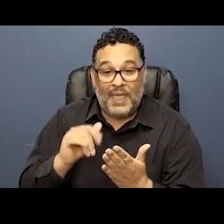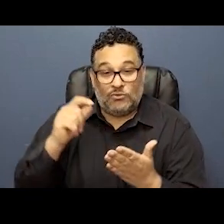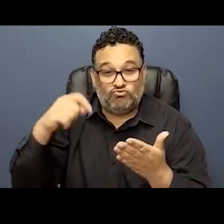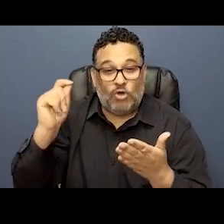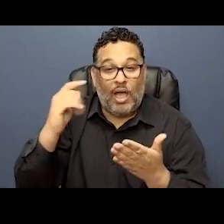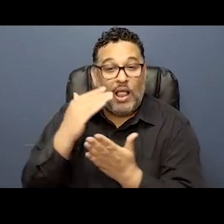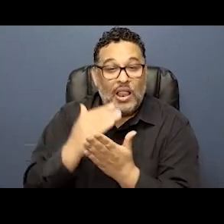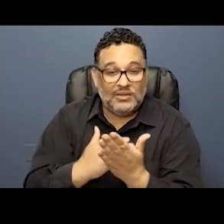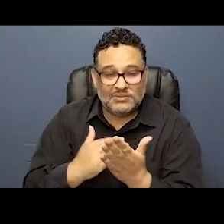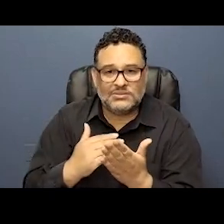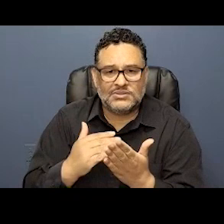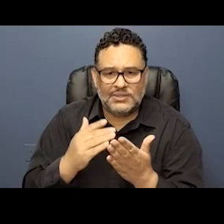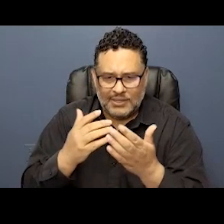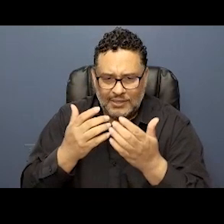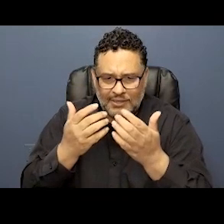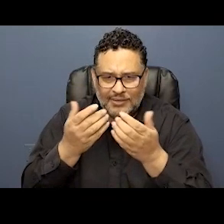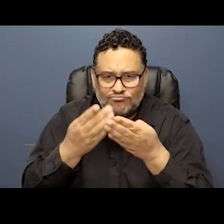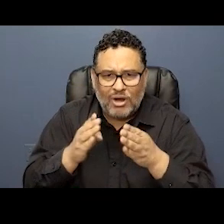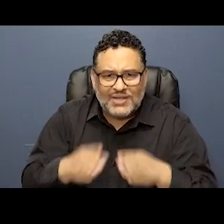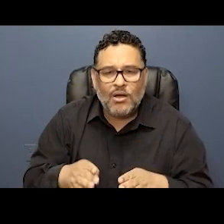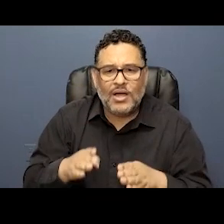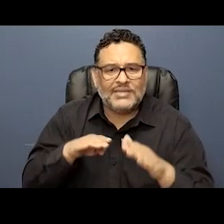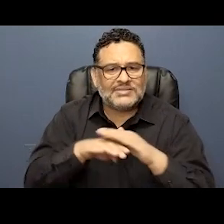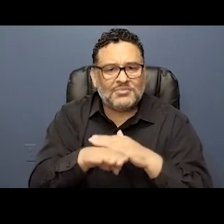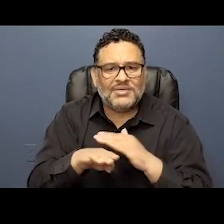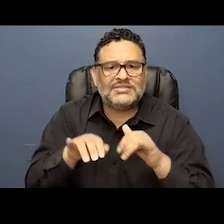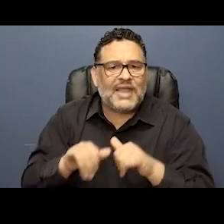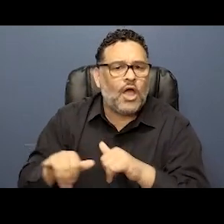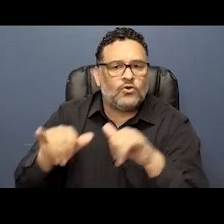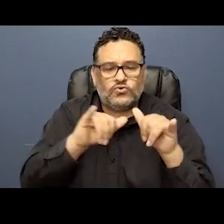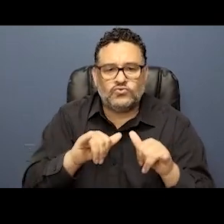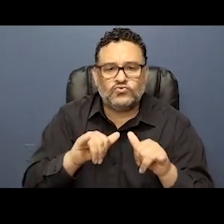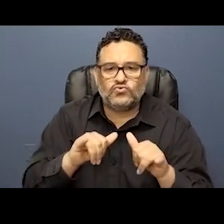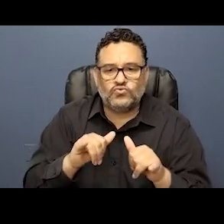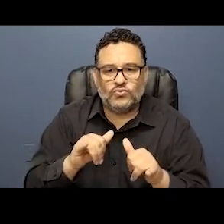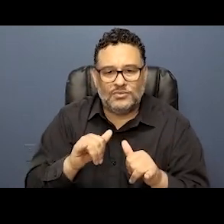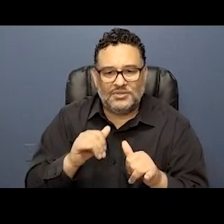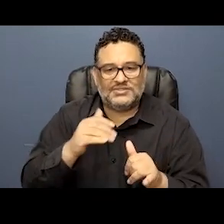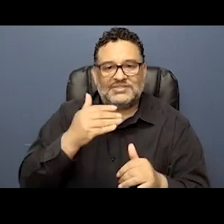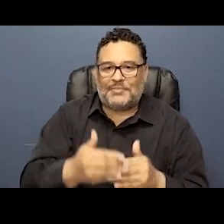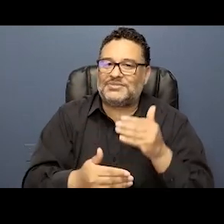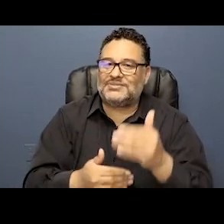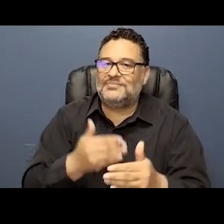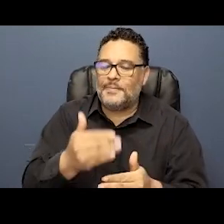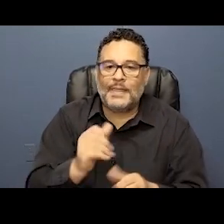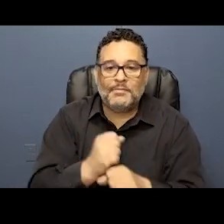accessibility standards into practical steps, making sure your digital content is usable